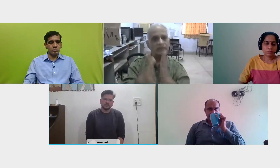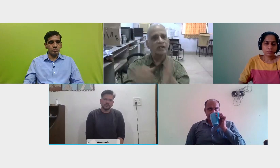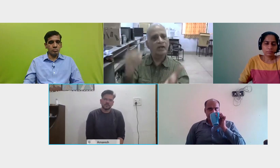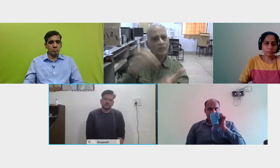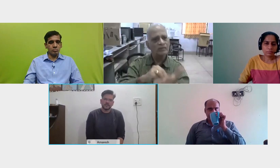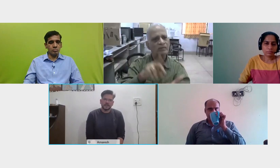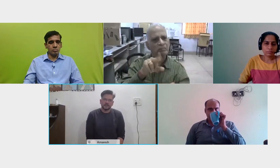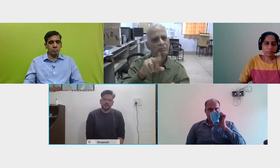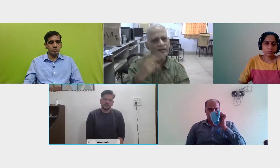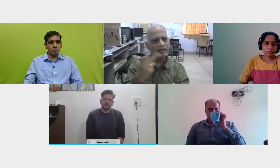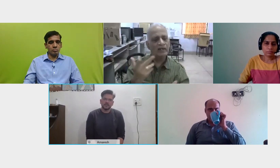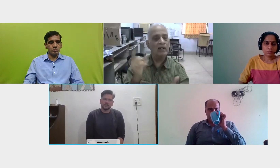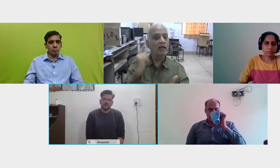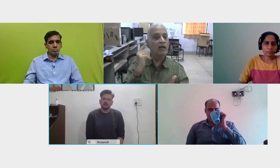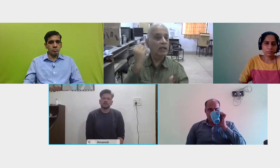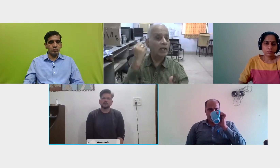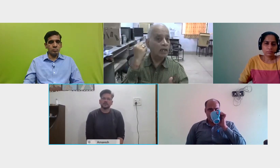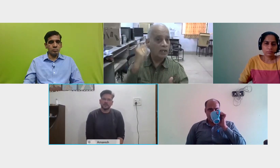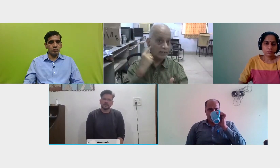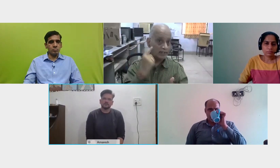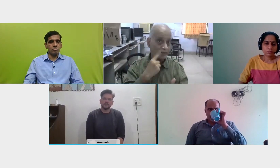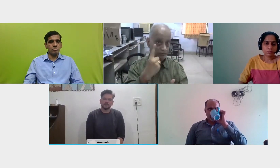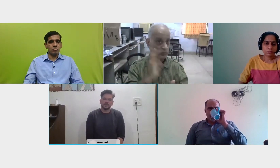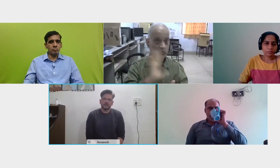was no mention of sign language but right now there is a mention of sign language in